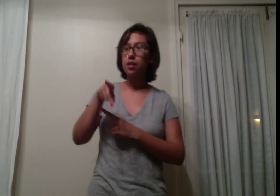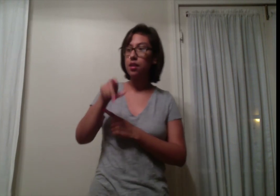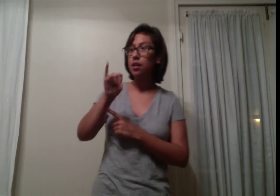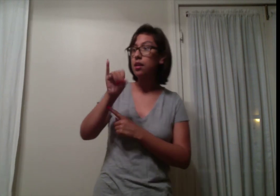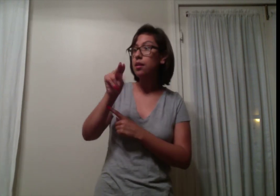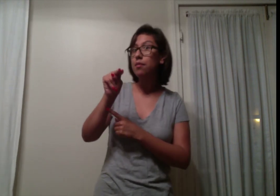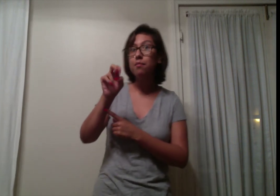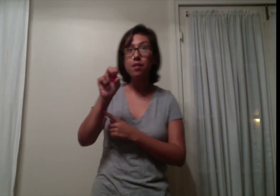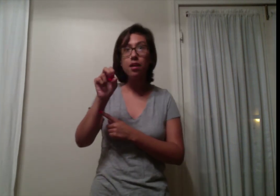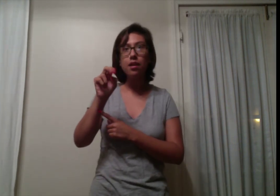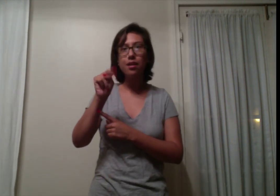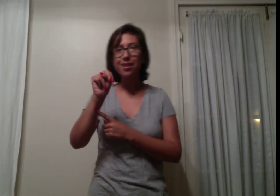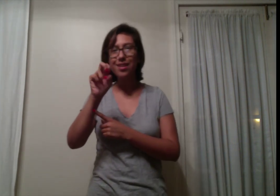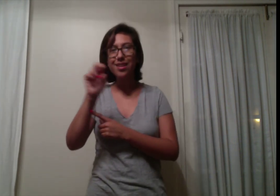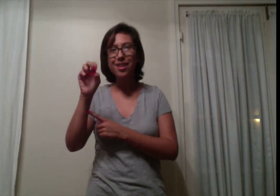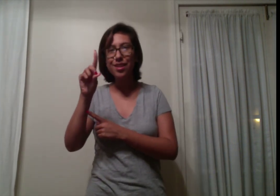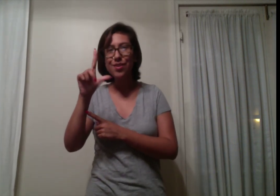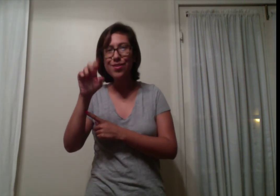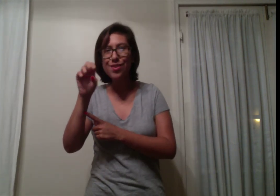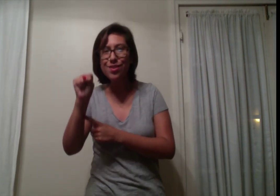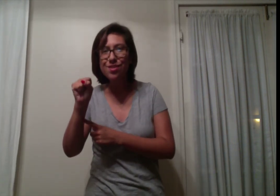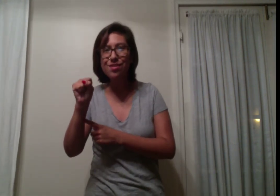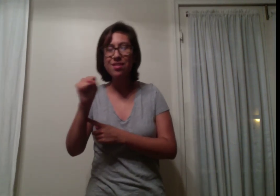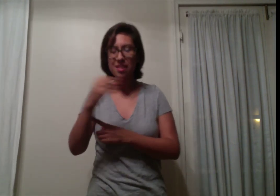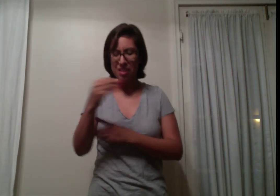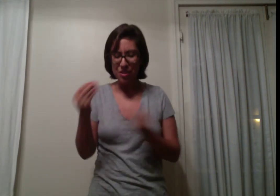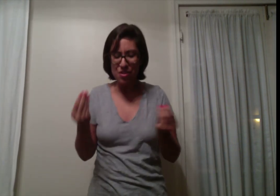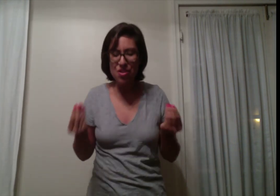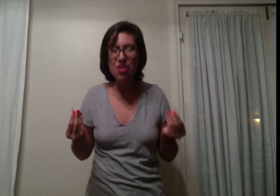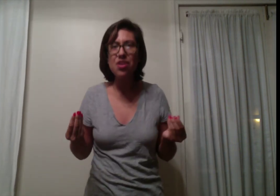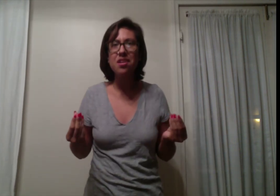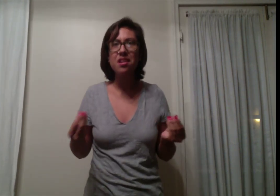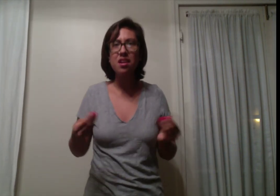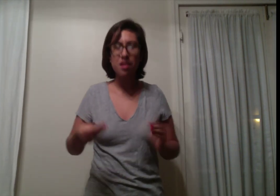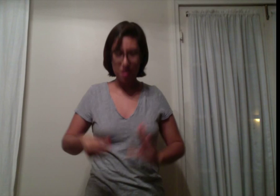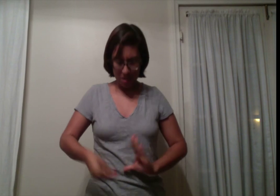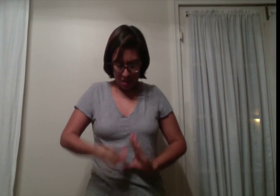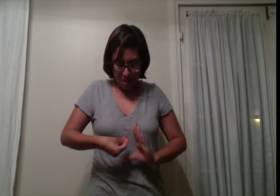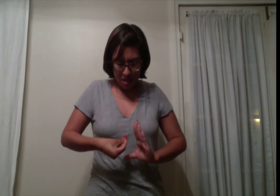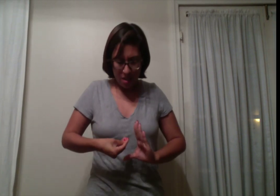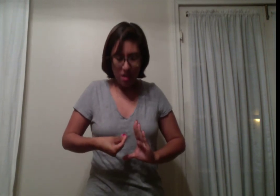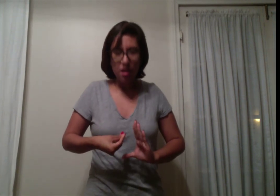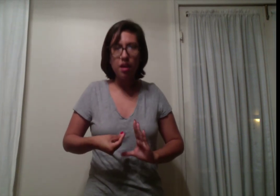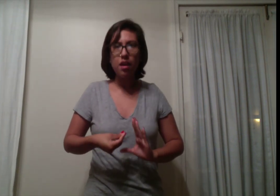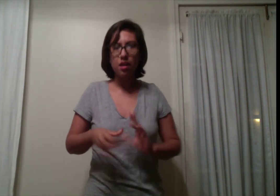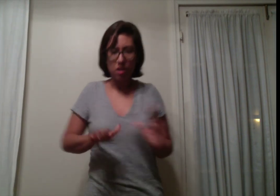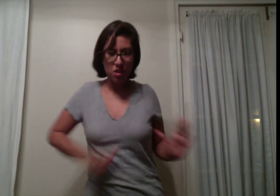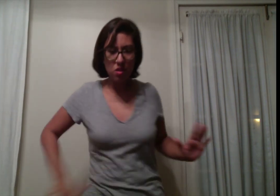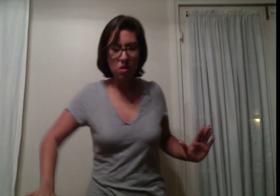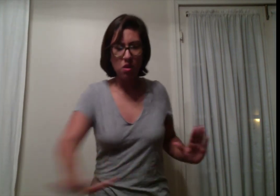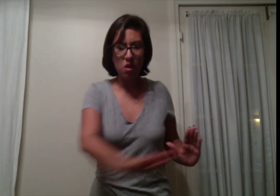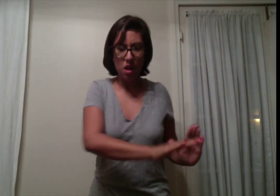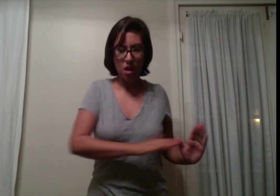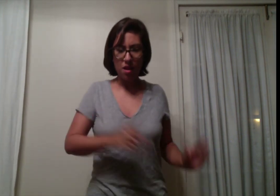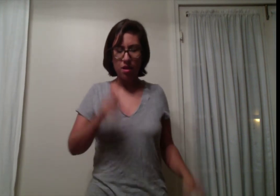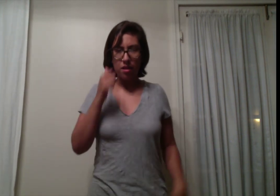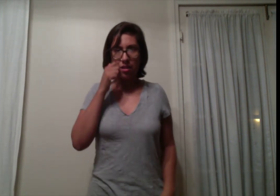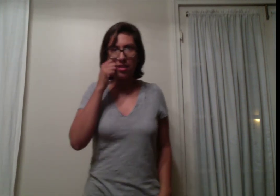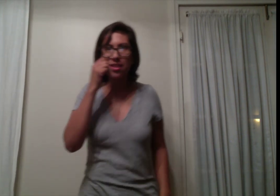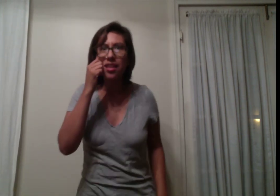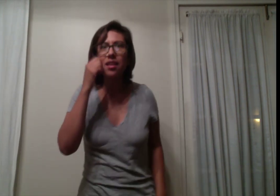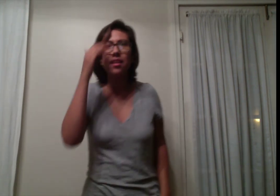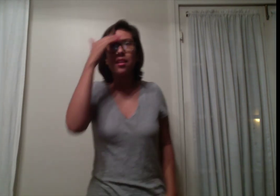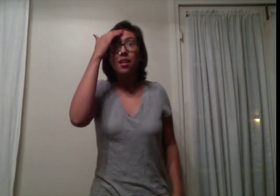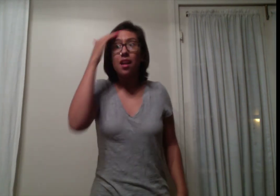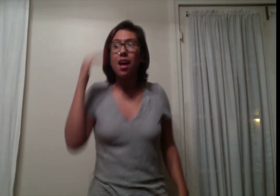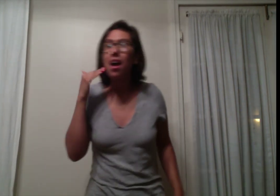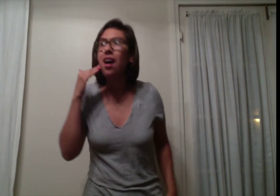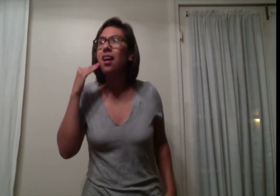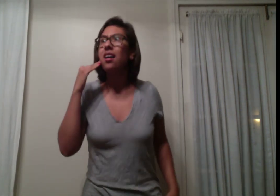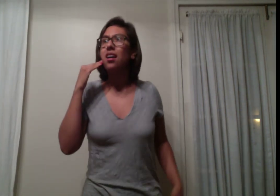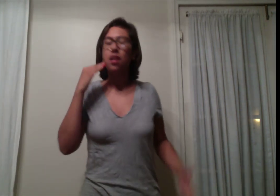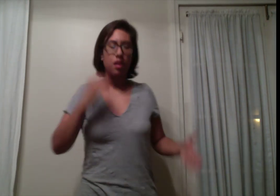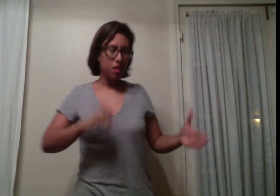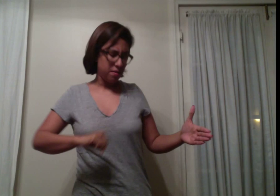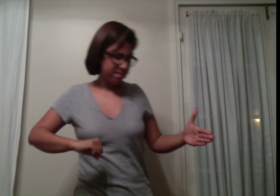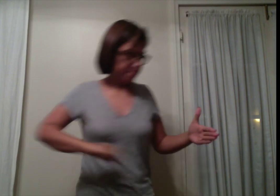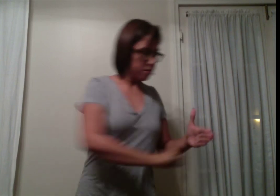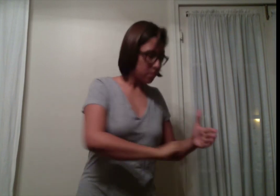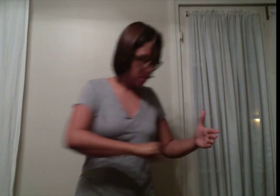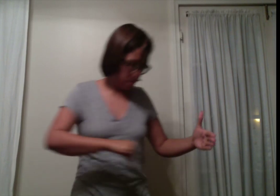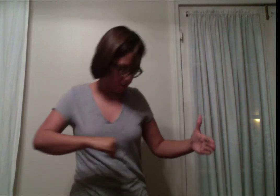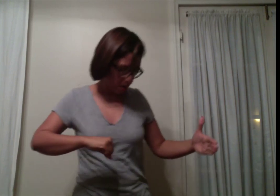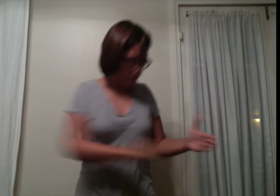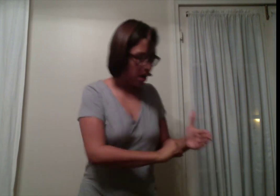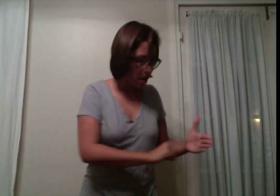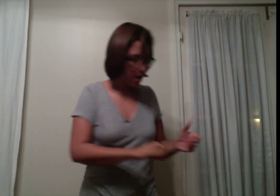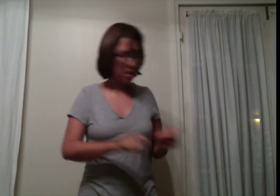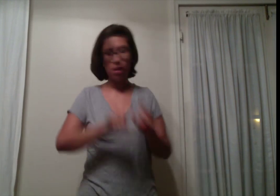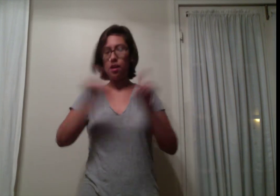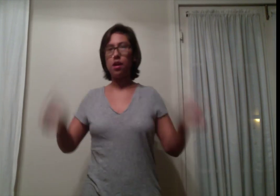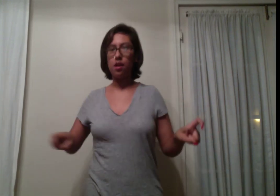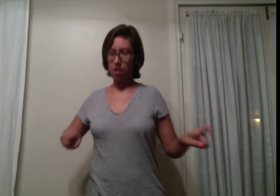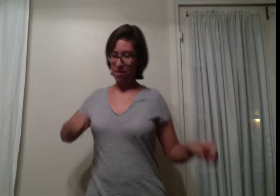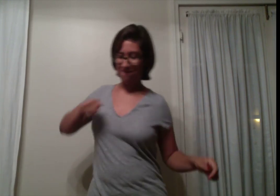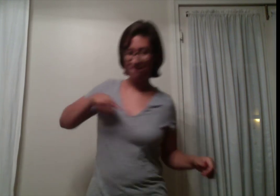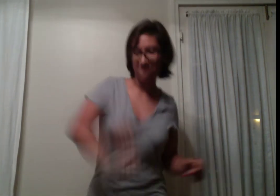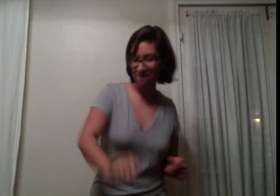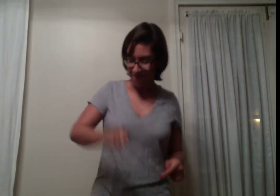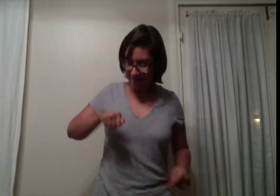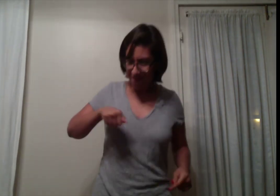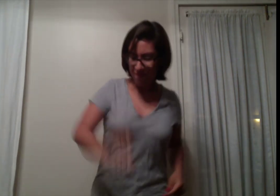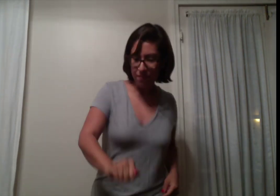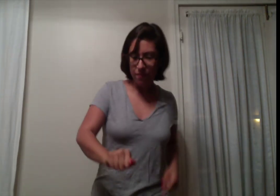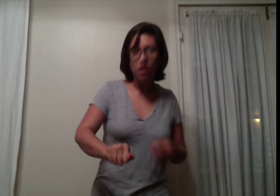pine needles and debris, my bare skin and head had been rubbing against the ground behind a dumpster,